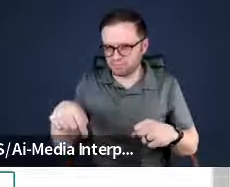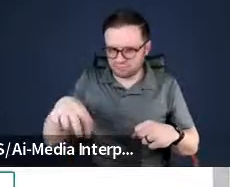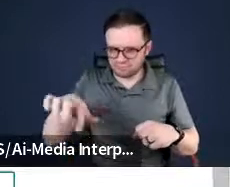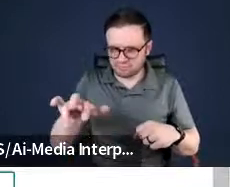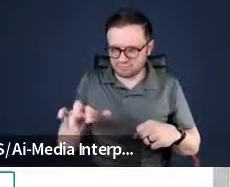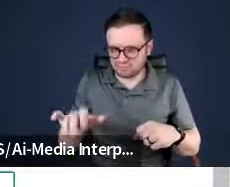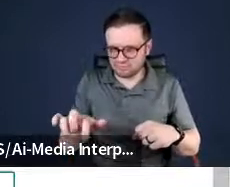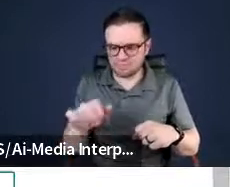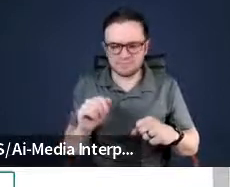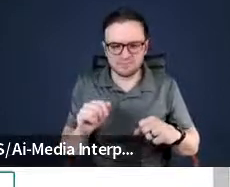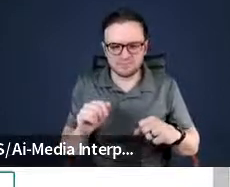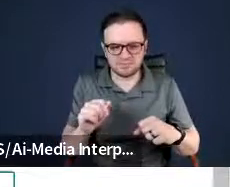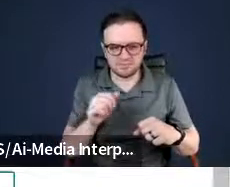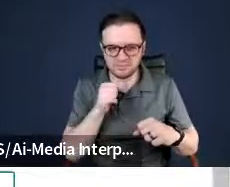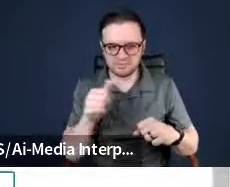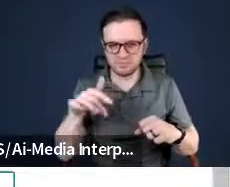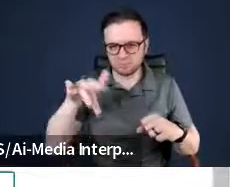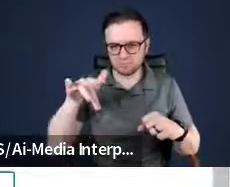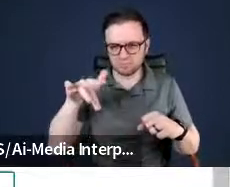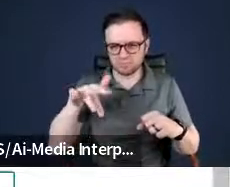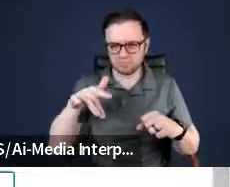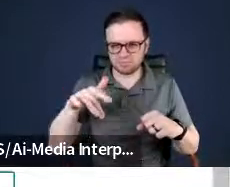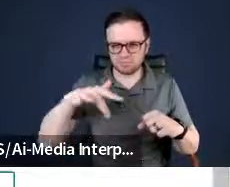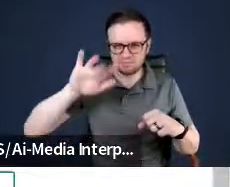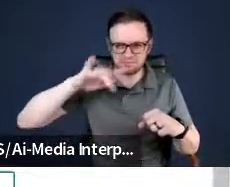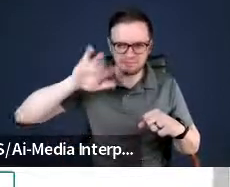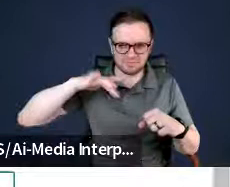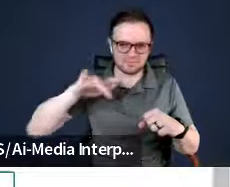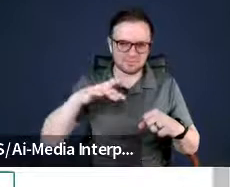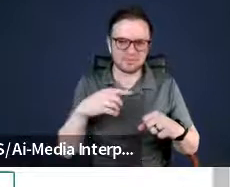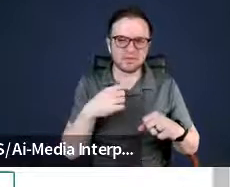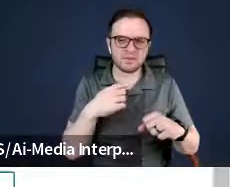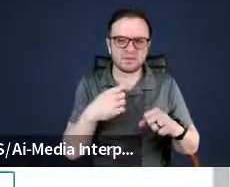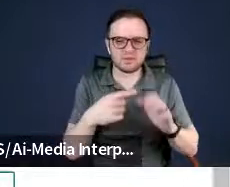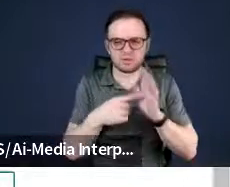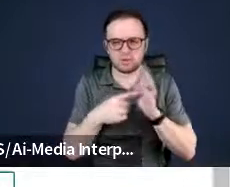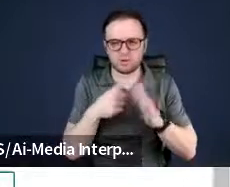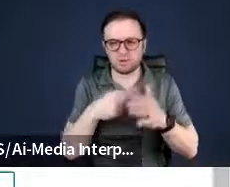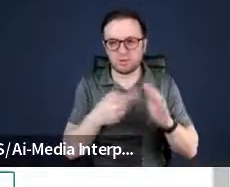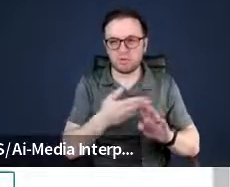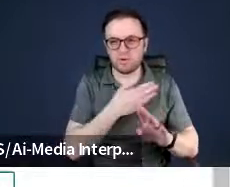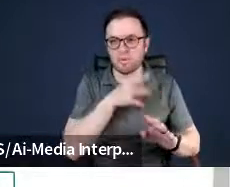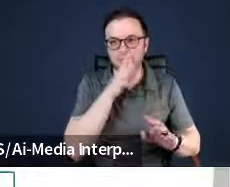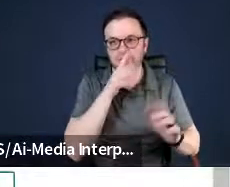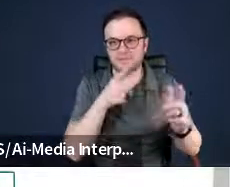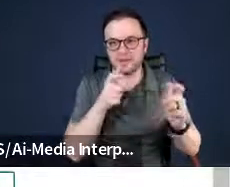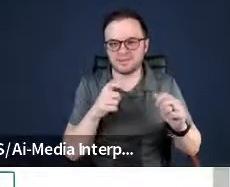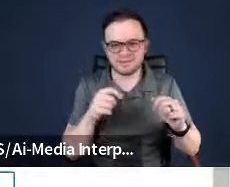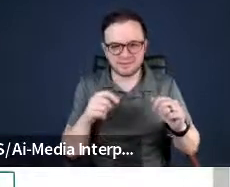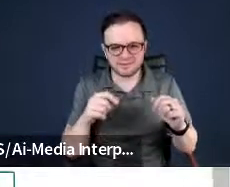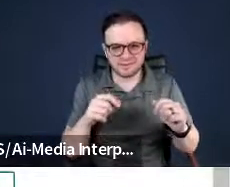using the arrow keys to go through the page. So we will read down for a few lines